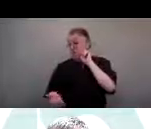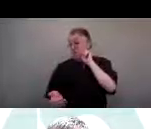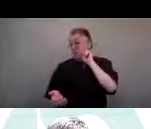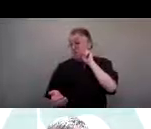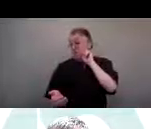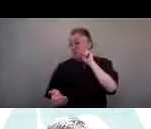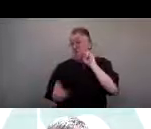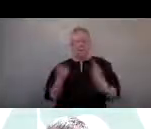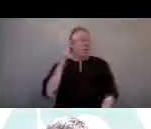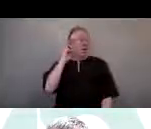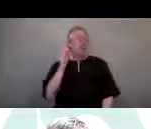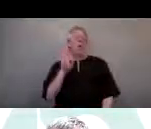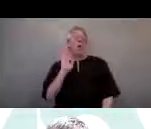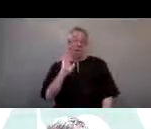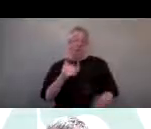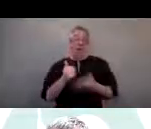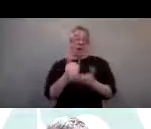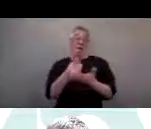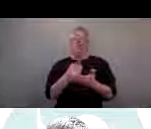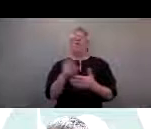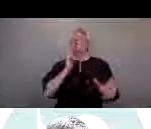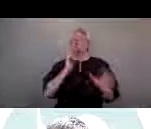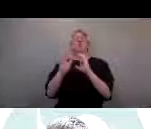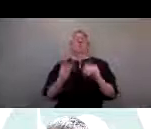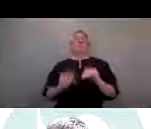hearing aids cannot do. It contributes